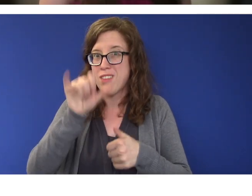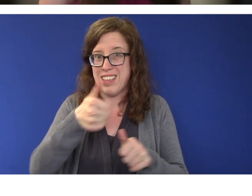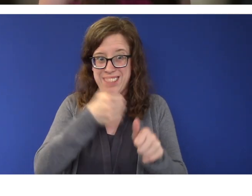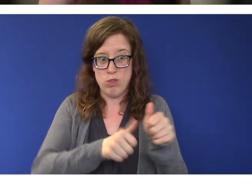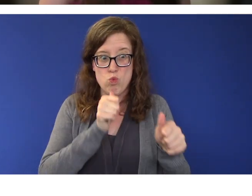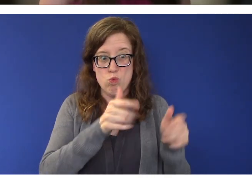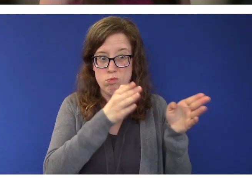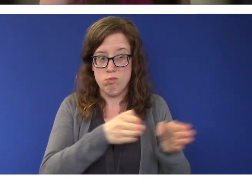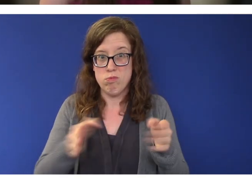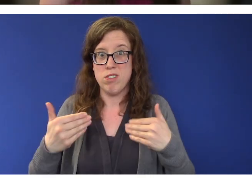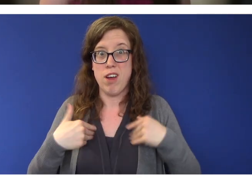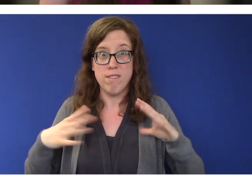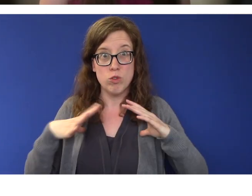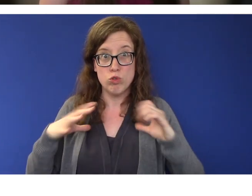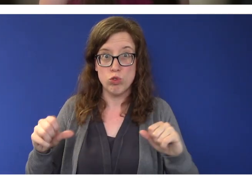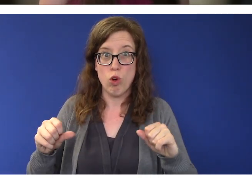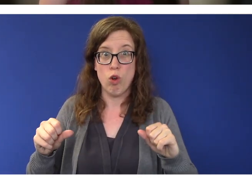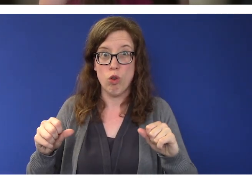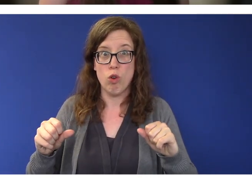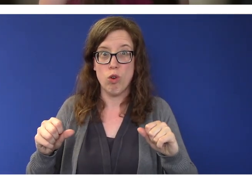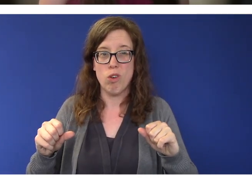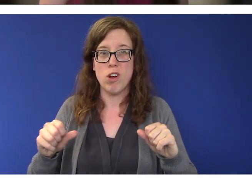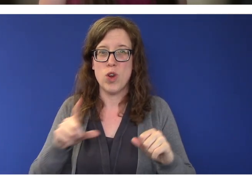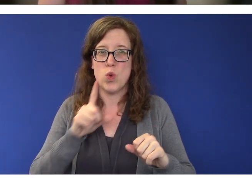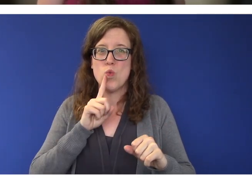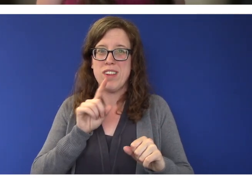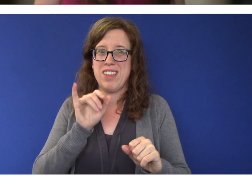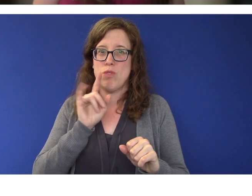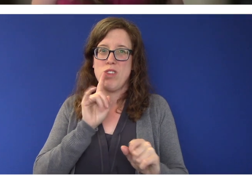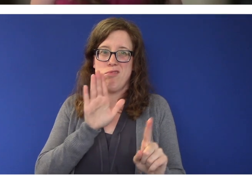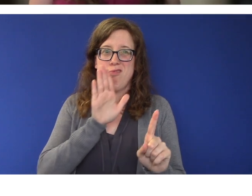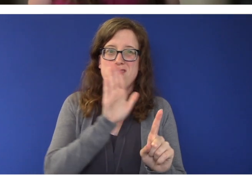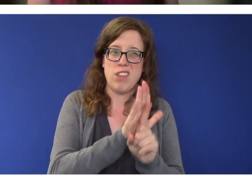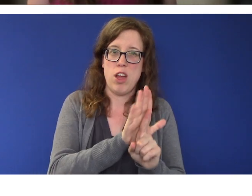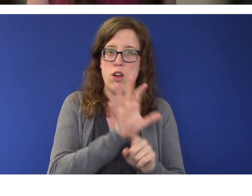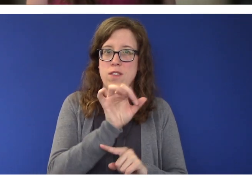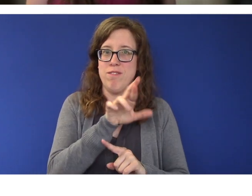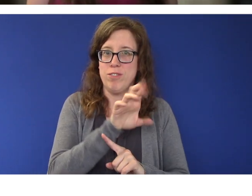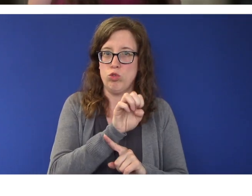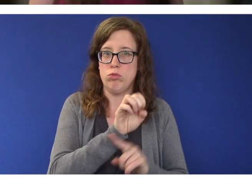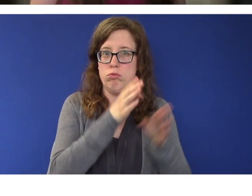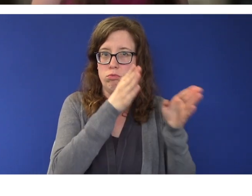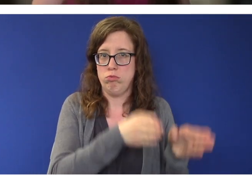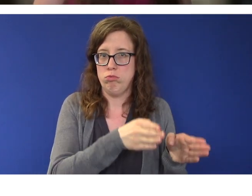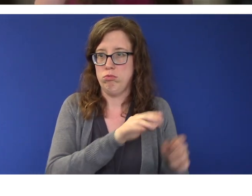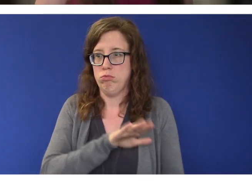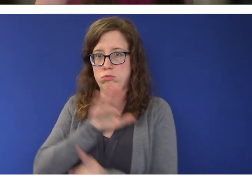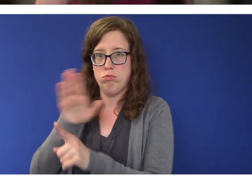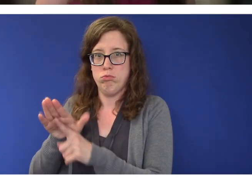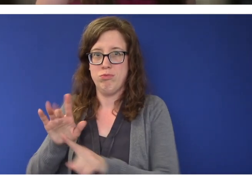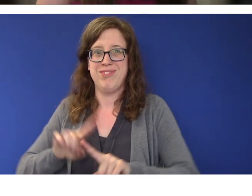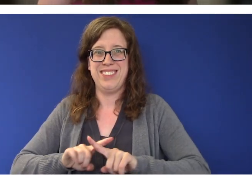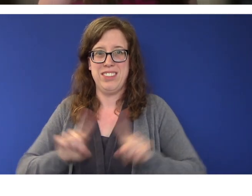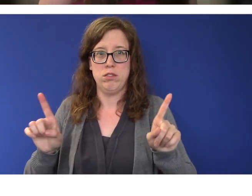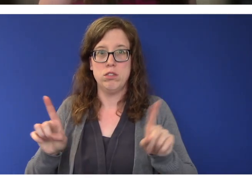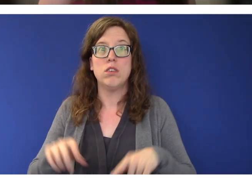individual with CHARGE does truly have a unique set of features. Every single condition related